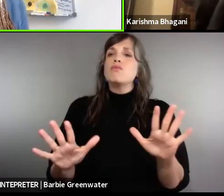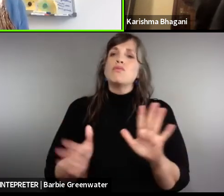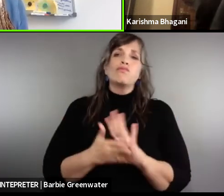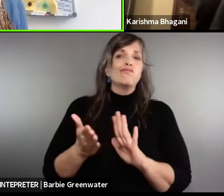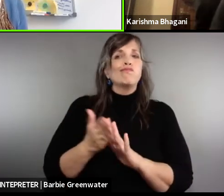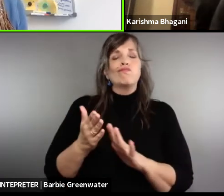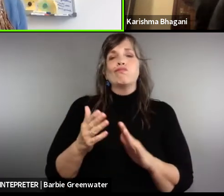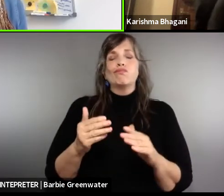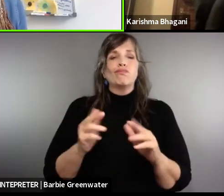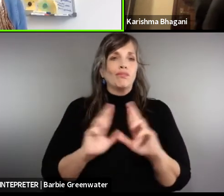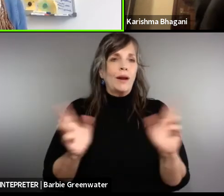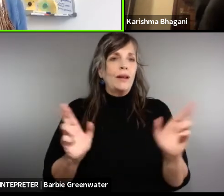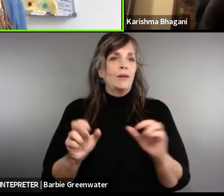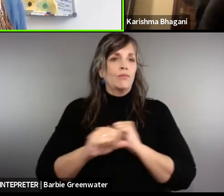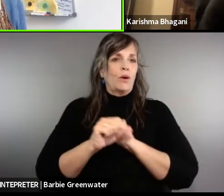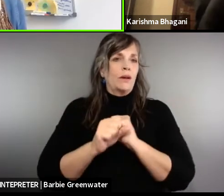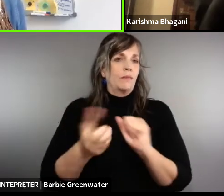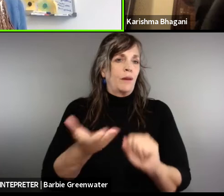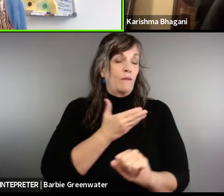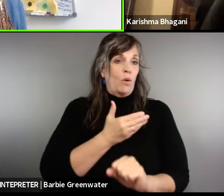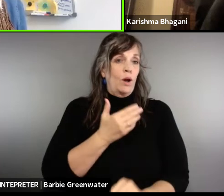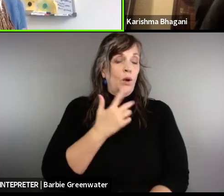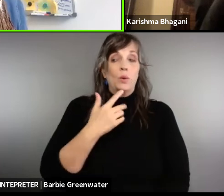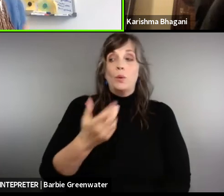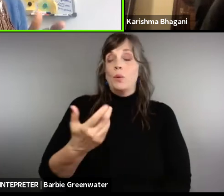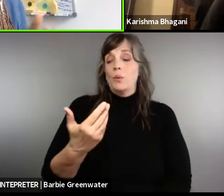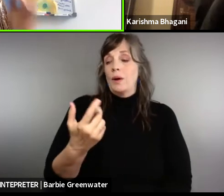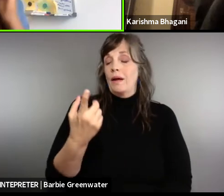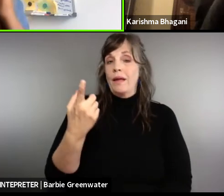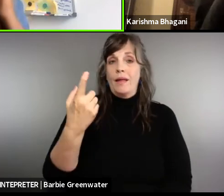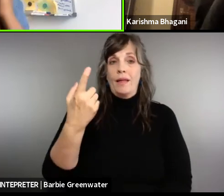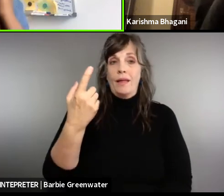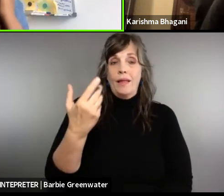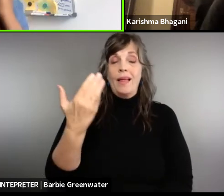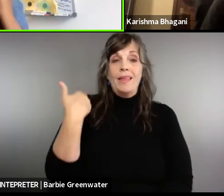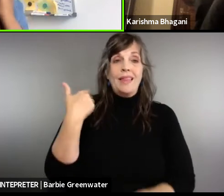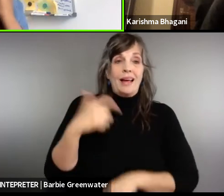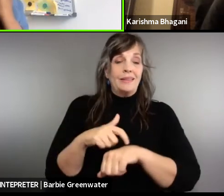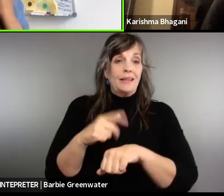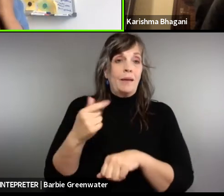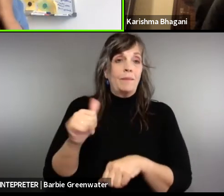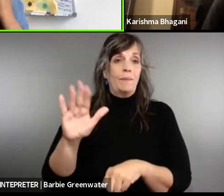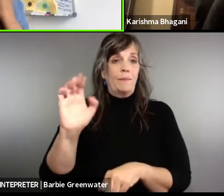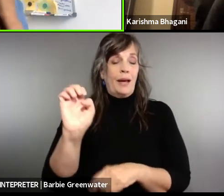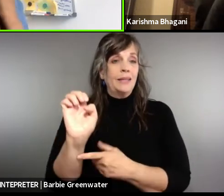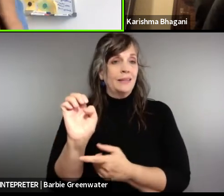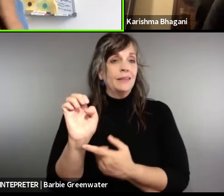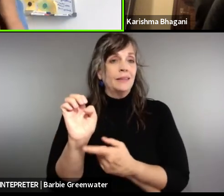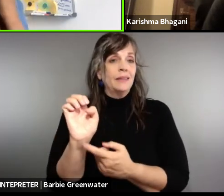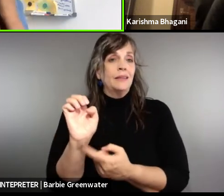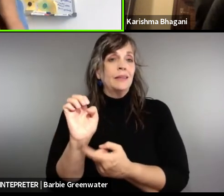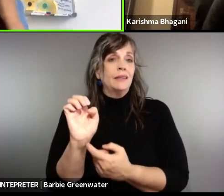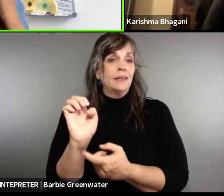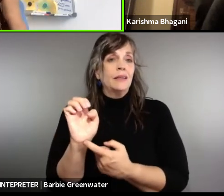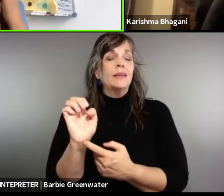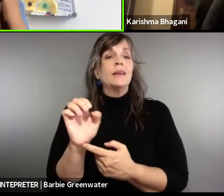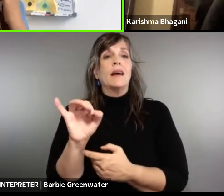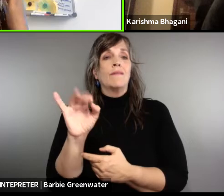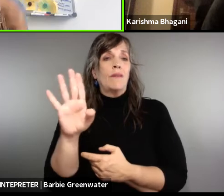We were ahead of ourselves 'cause last time when we opened when I watch PACE, they literally, I got a nod in February that some funding had come